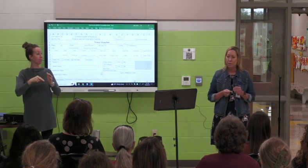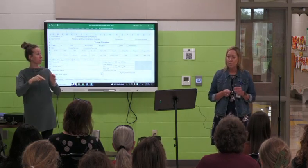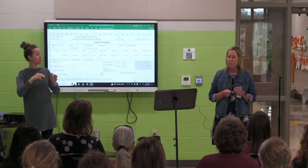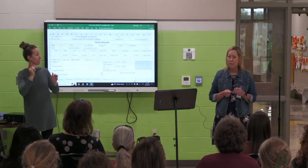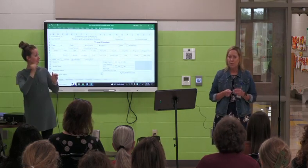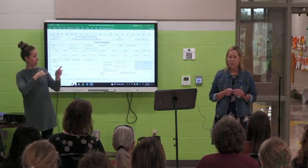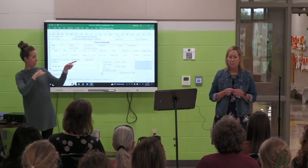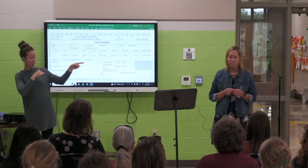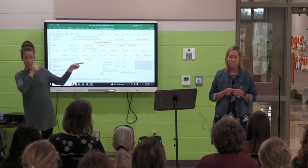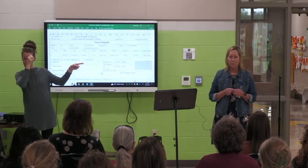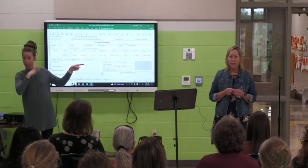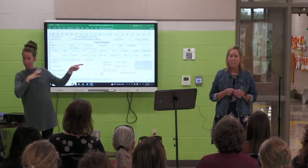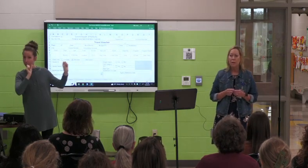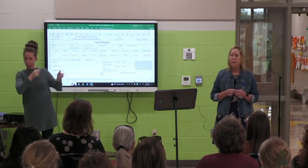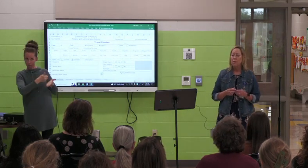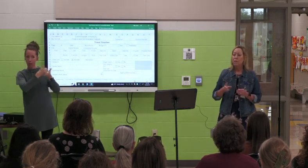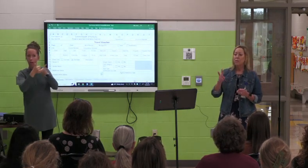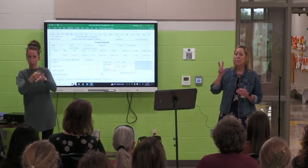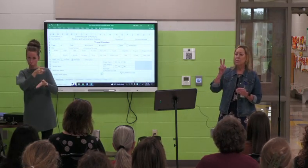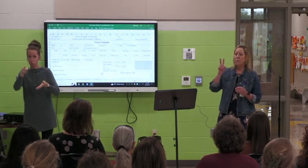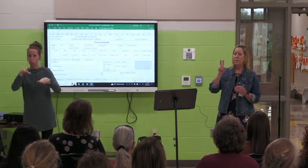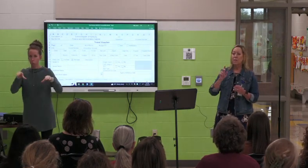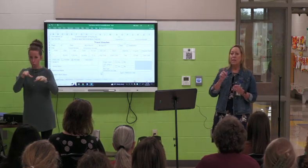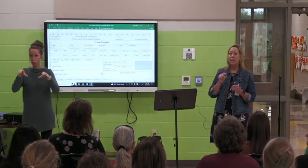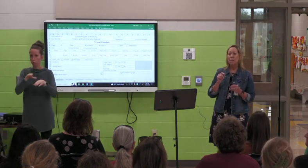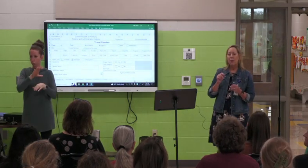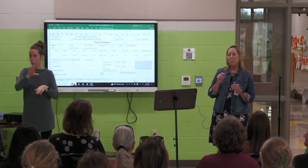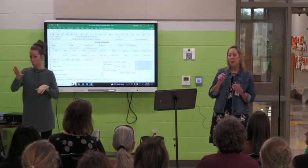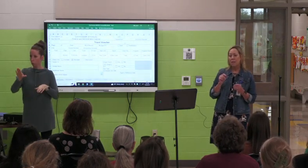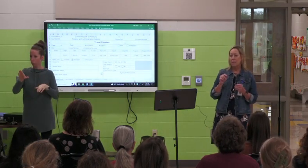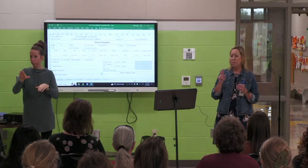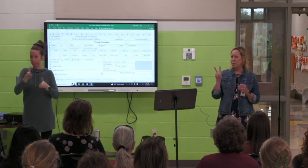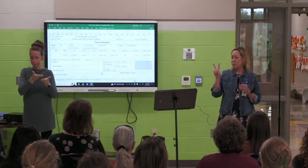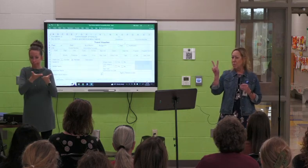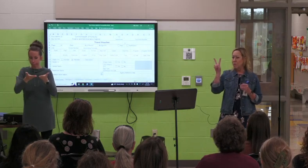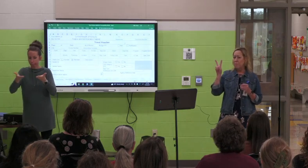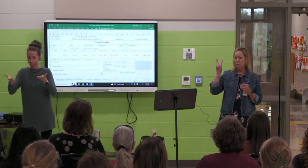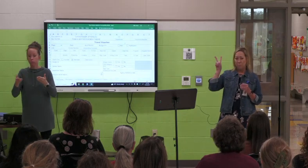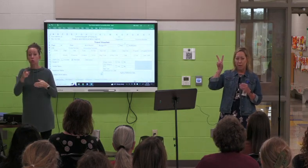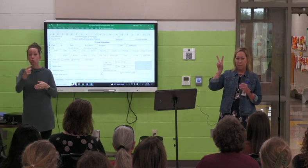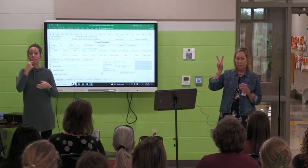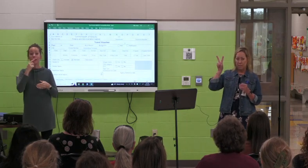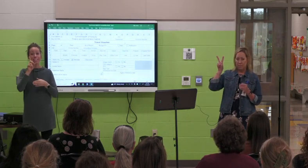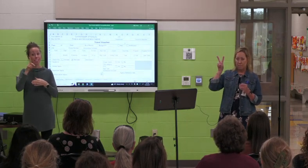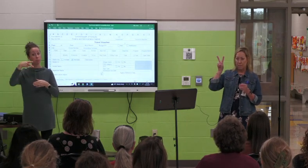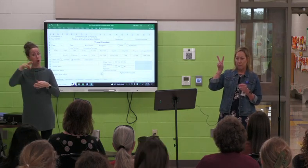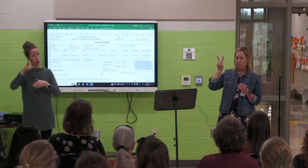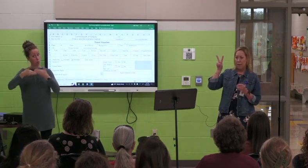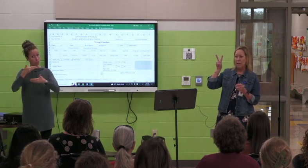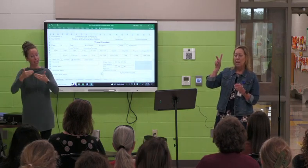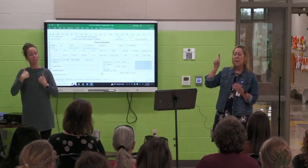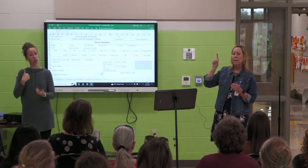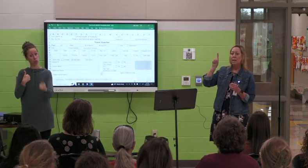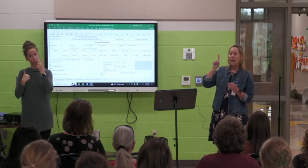you do what you need to do okay there's when you say DPR process there's two DPR processes okay